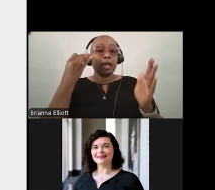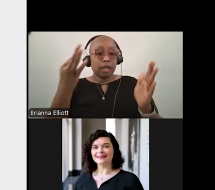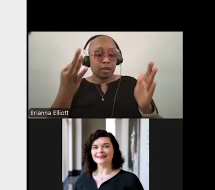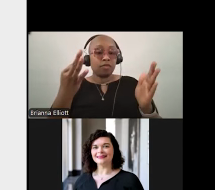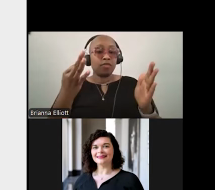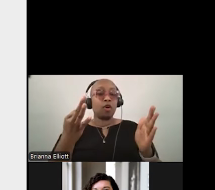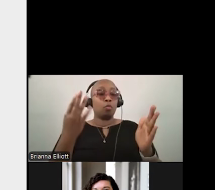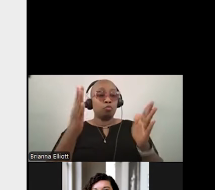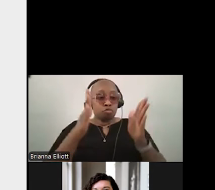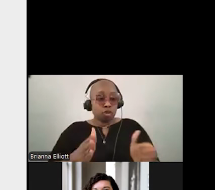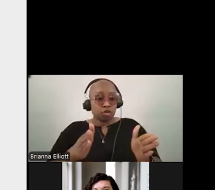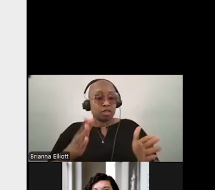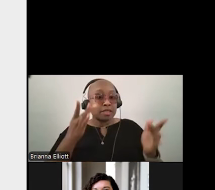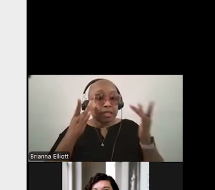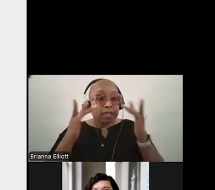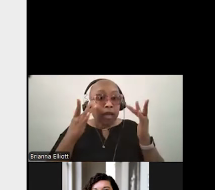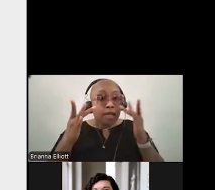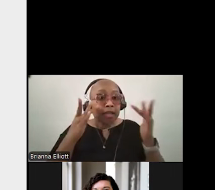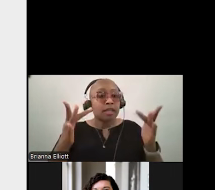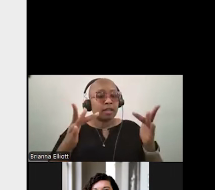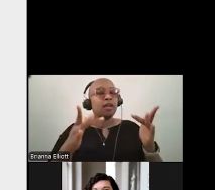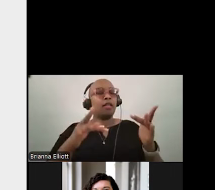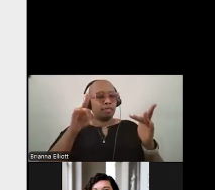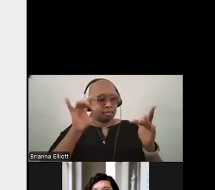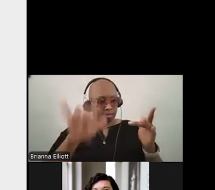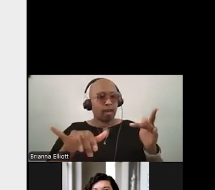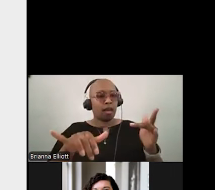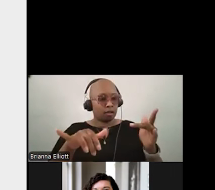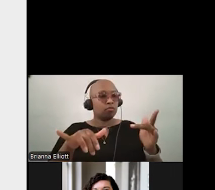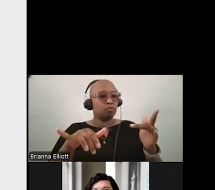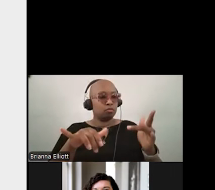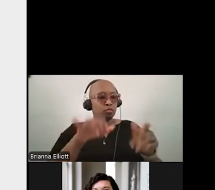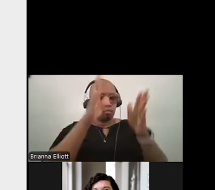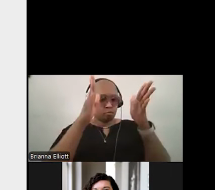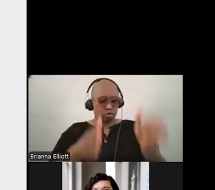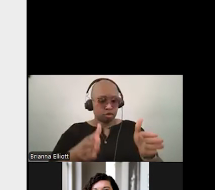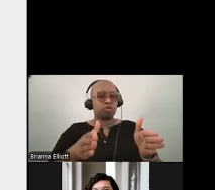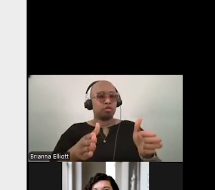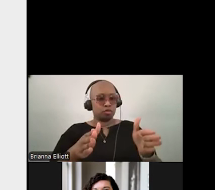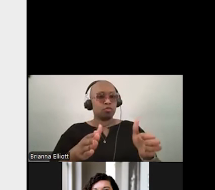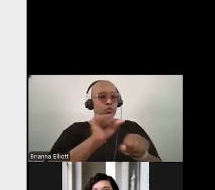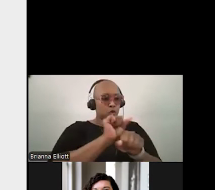would work to be able to get that information similarly to how a cited person would understand